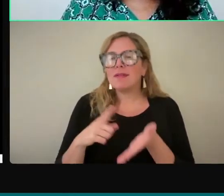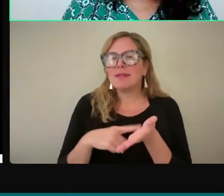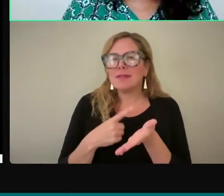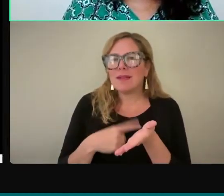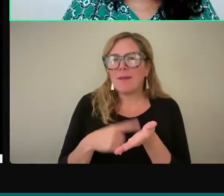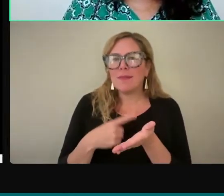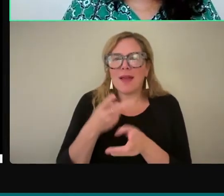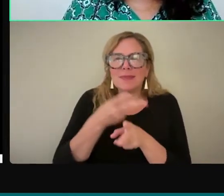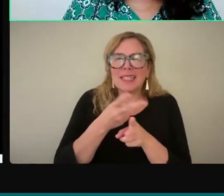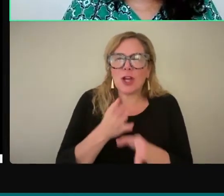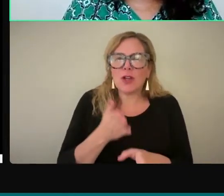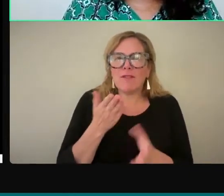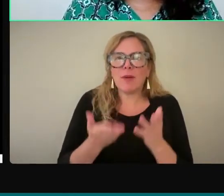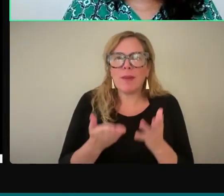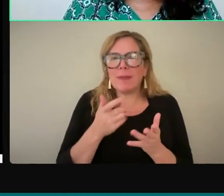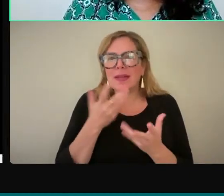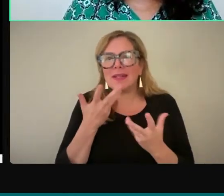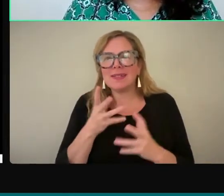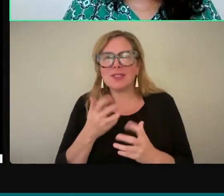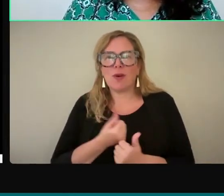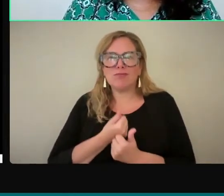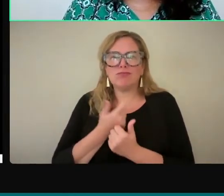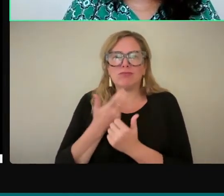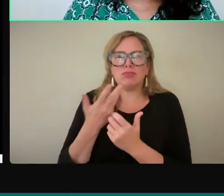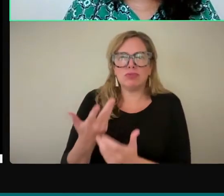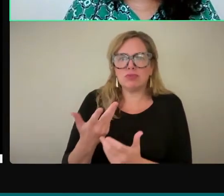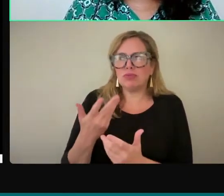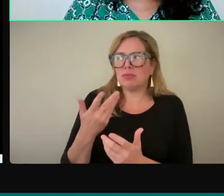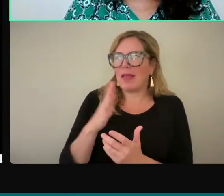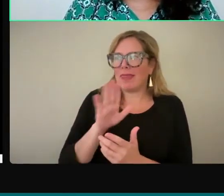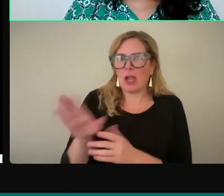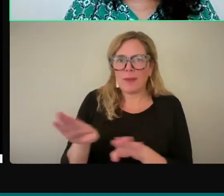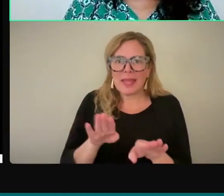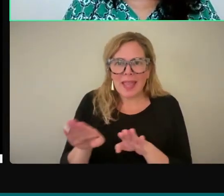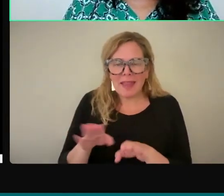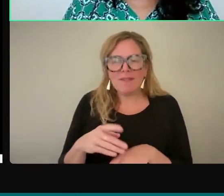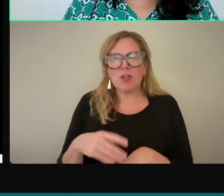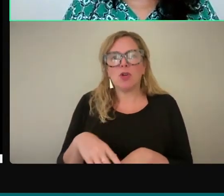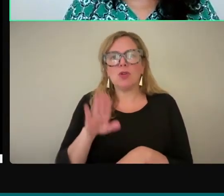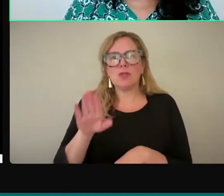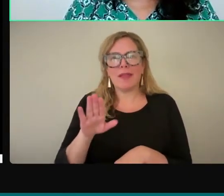or abilities that the person with dementia has had since the last visit in front of the person.